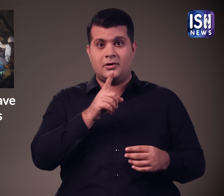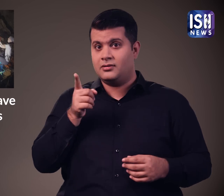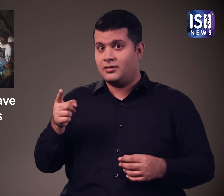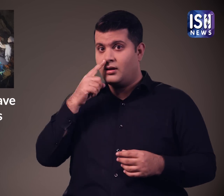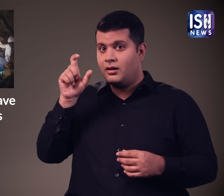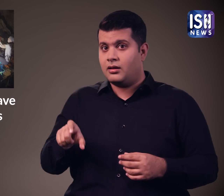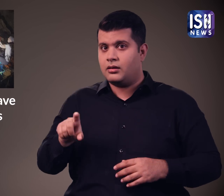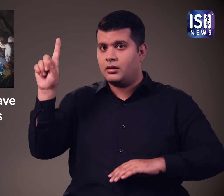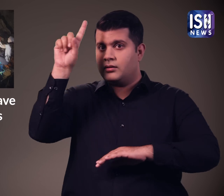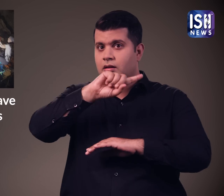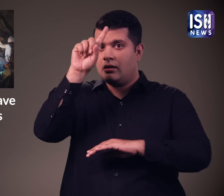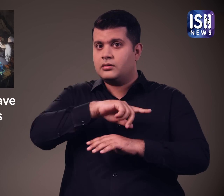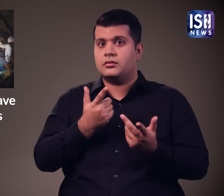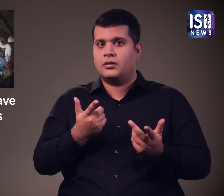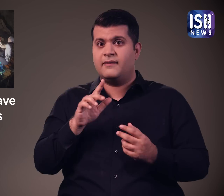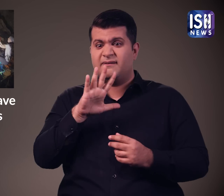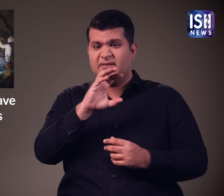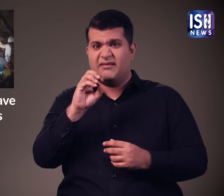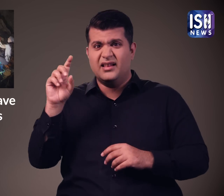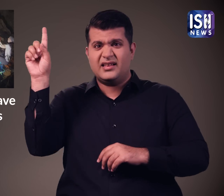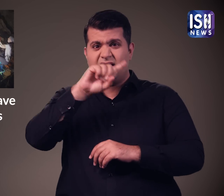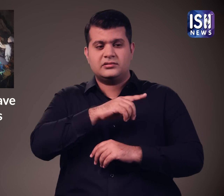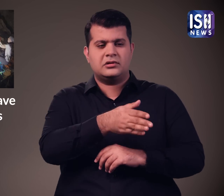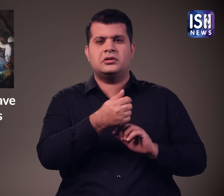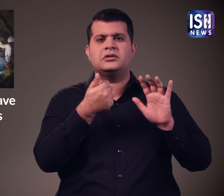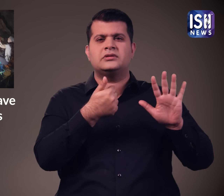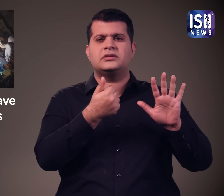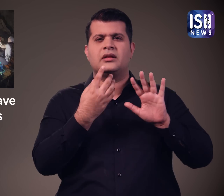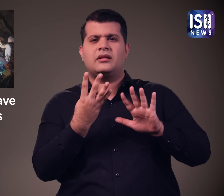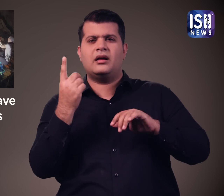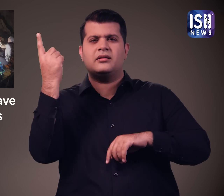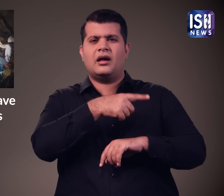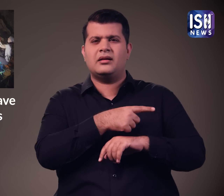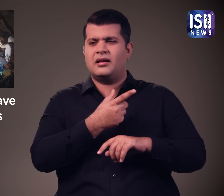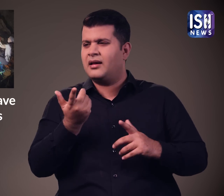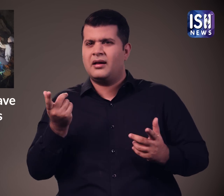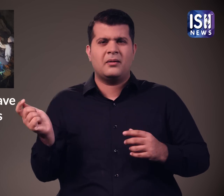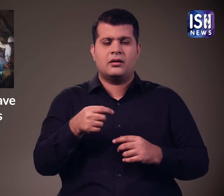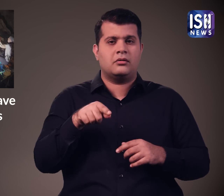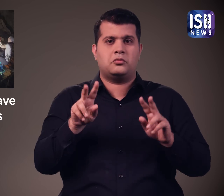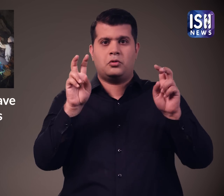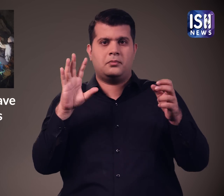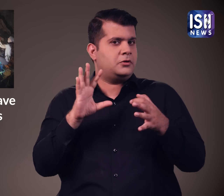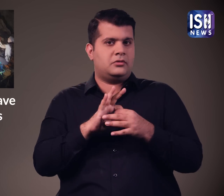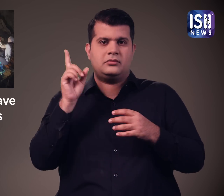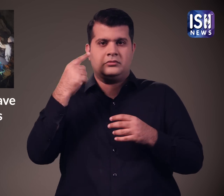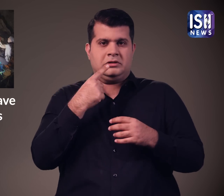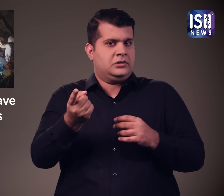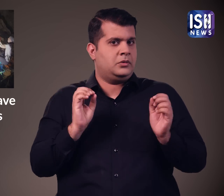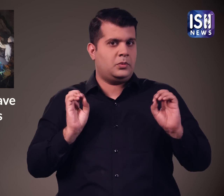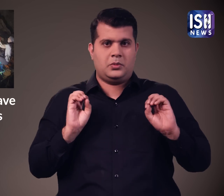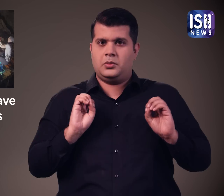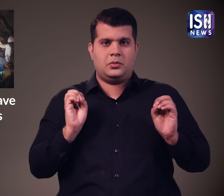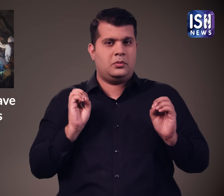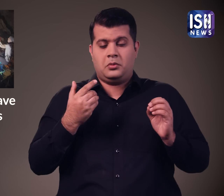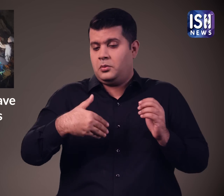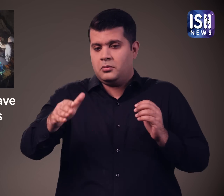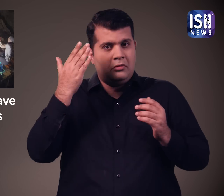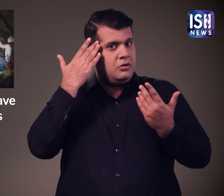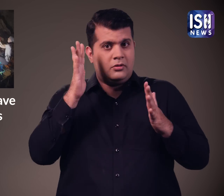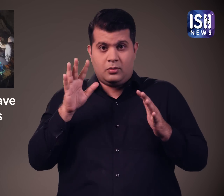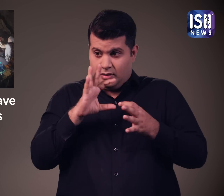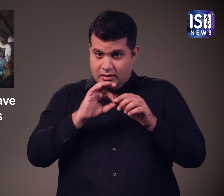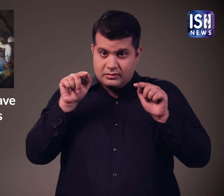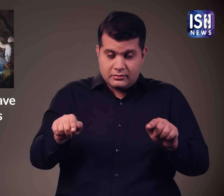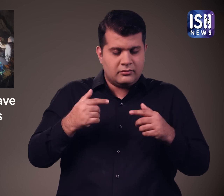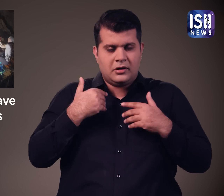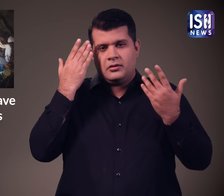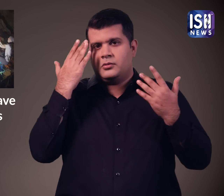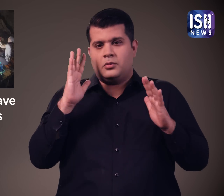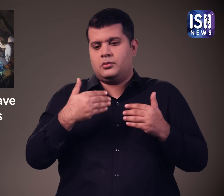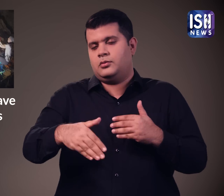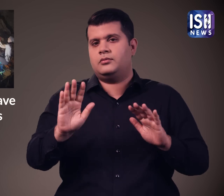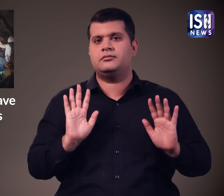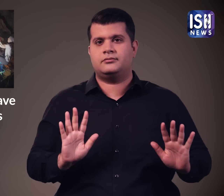However Beatriz spent 500 days but this was totaly voluntary. So there is no confirmation about her record.